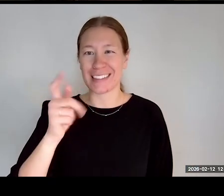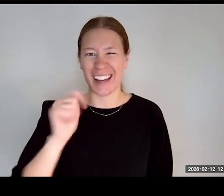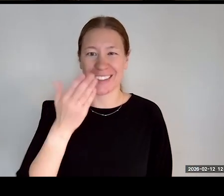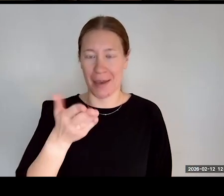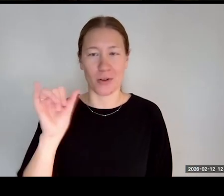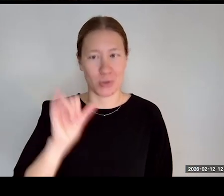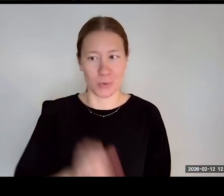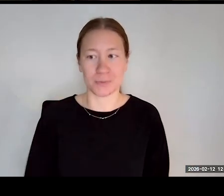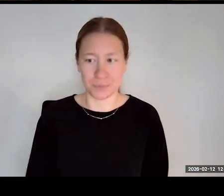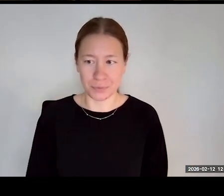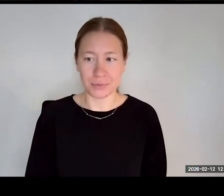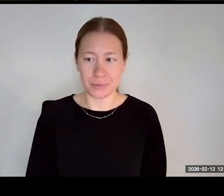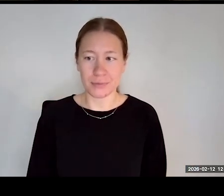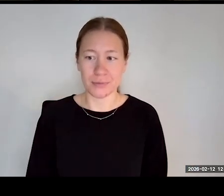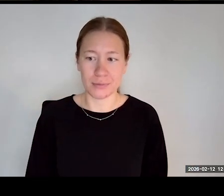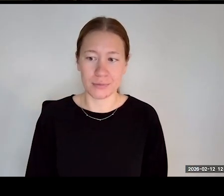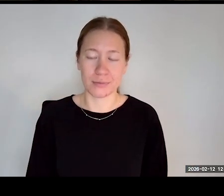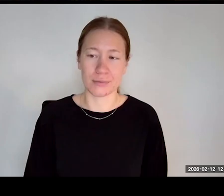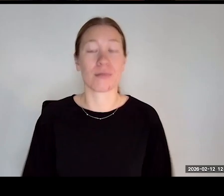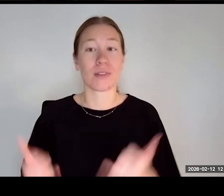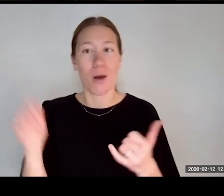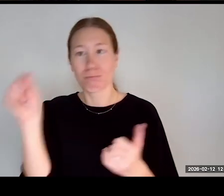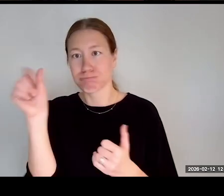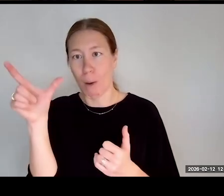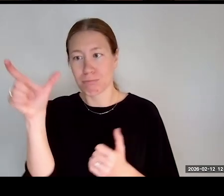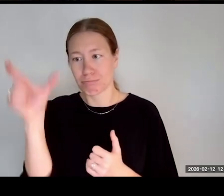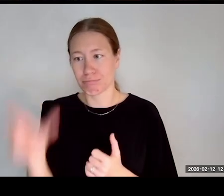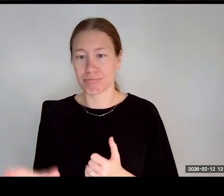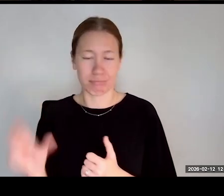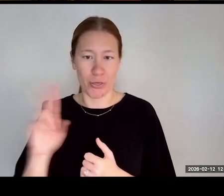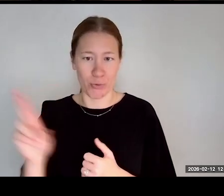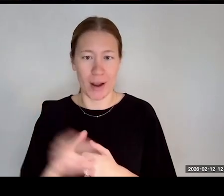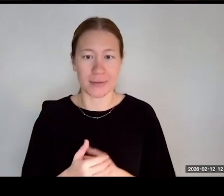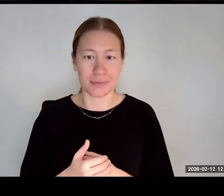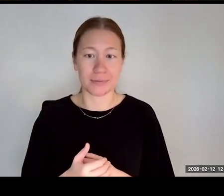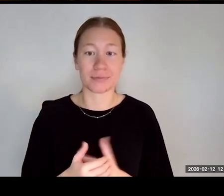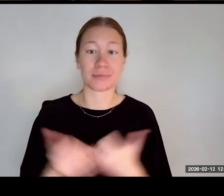to open up the alt text pane on the right. Now, this item was actually generated within Word,